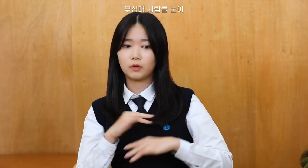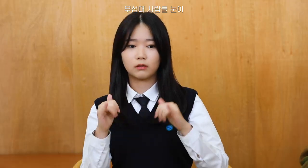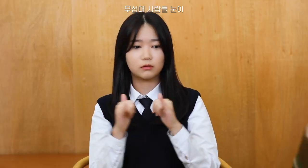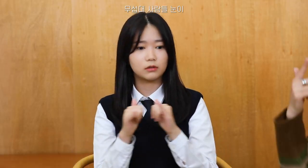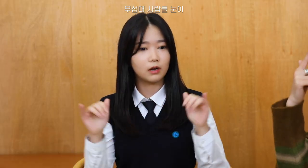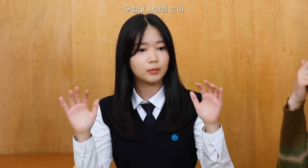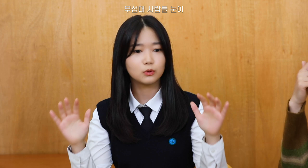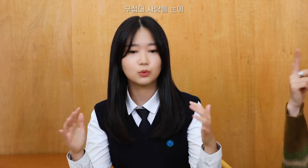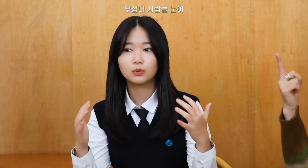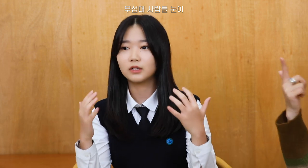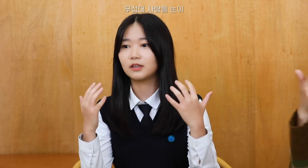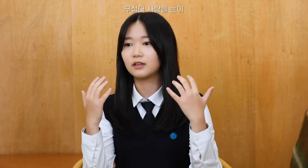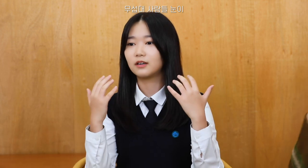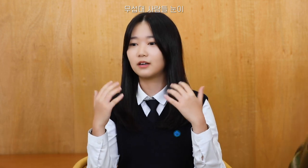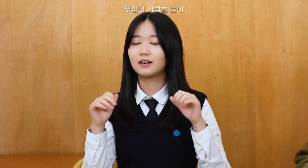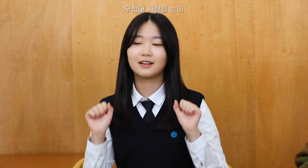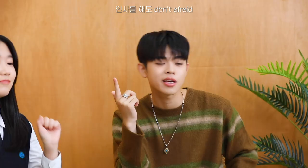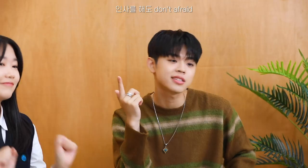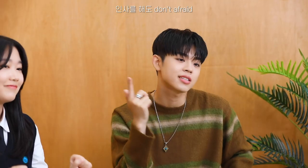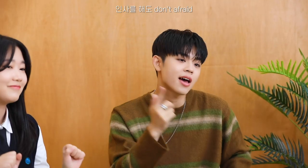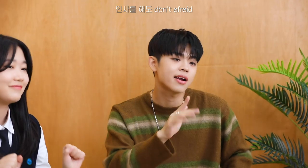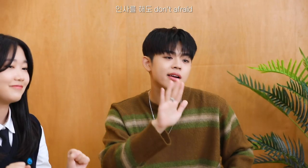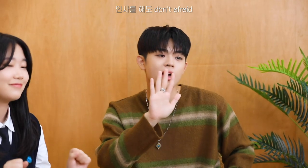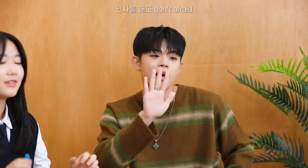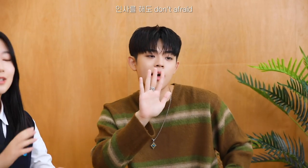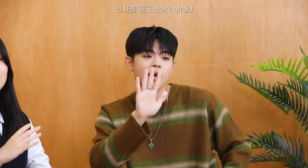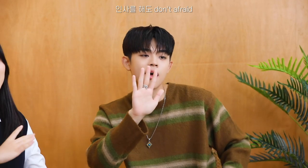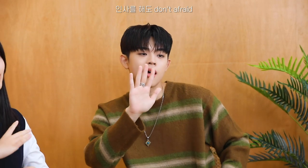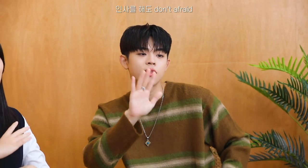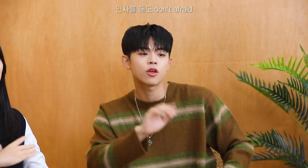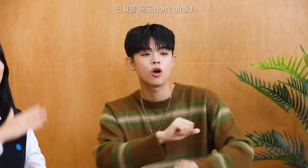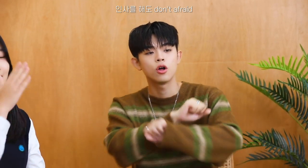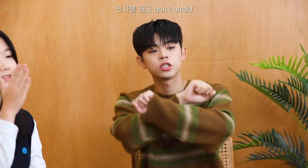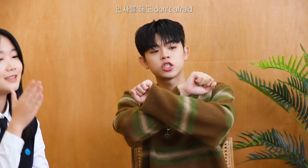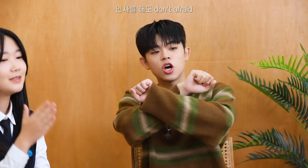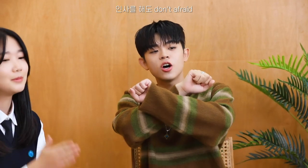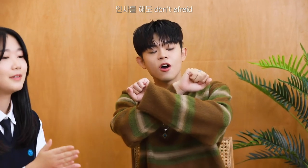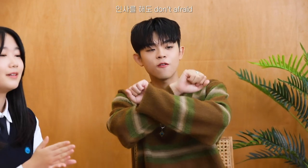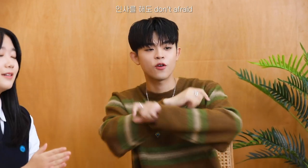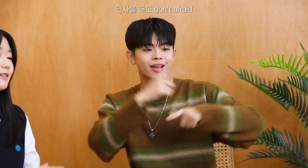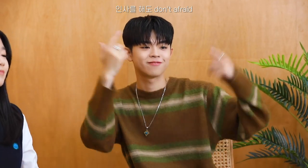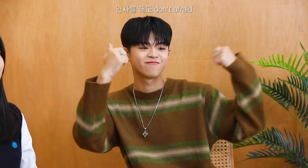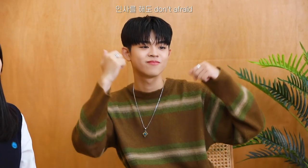You said you're scared of people's eyes Even if I say hi, don't afraid